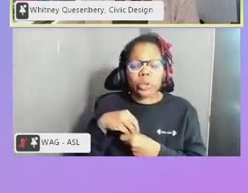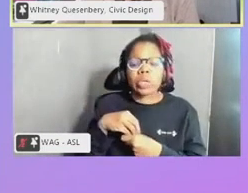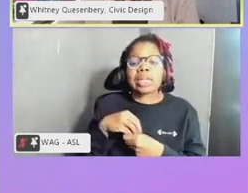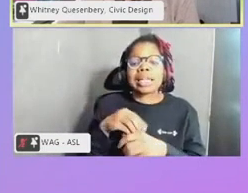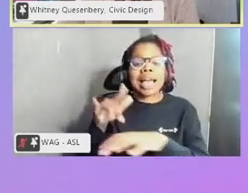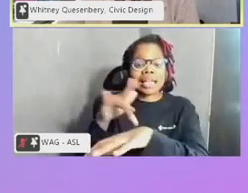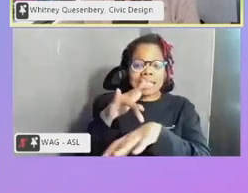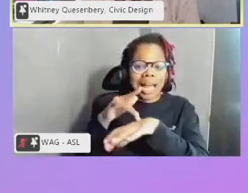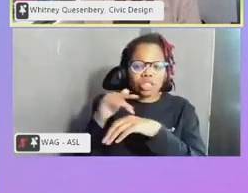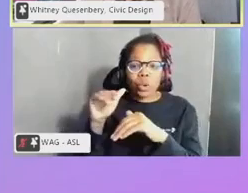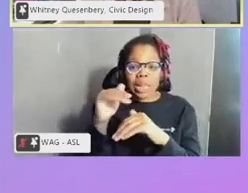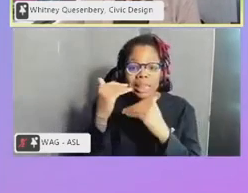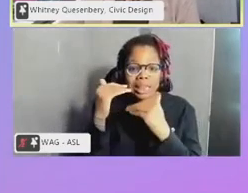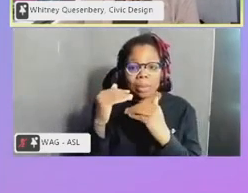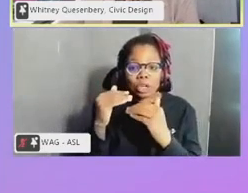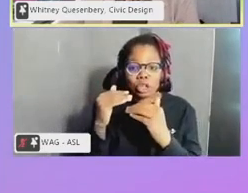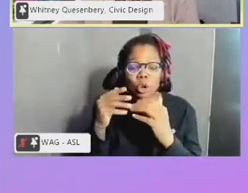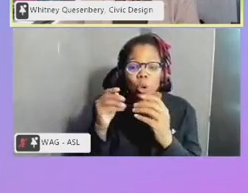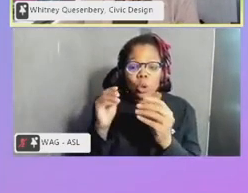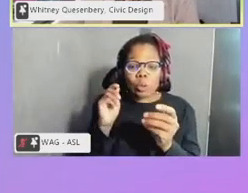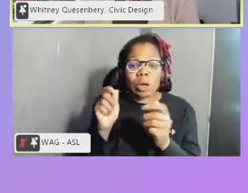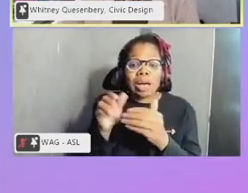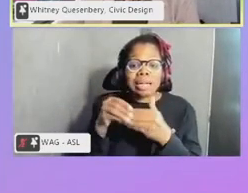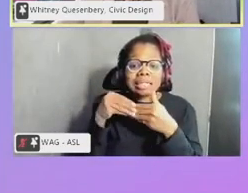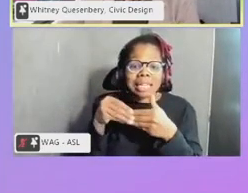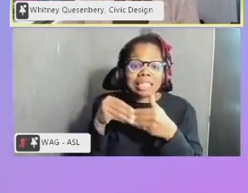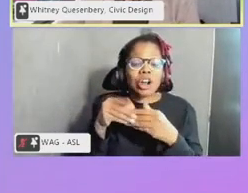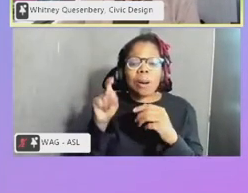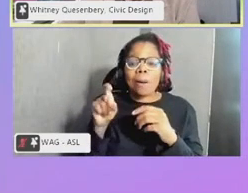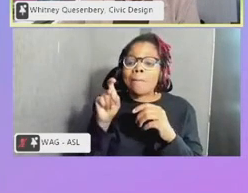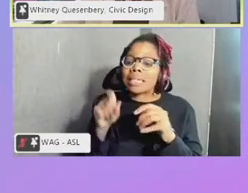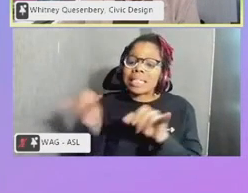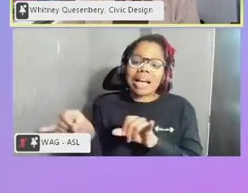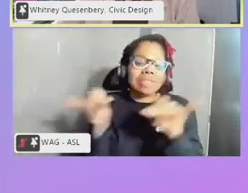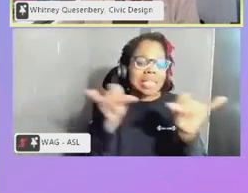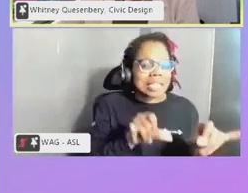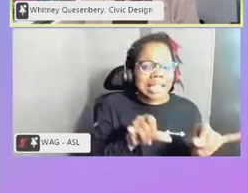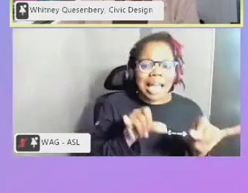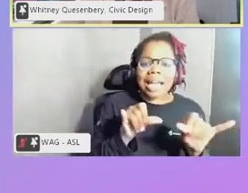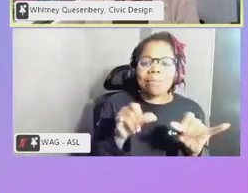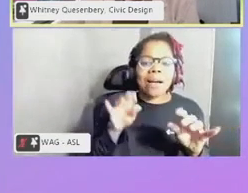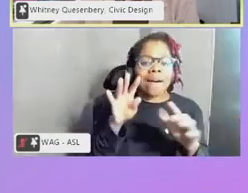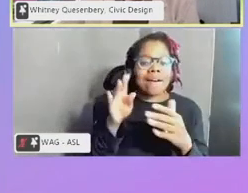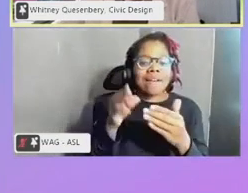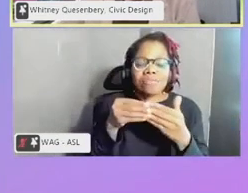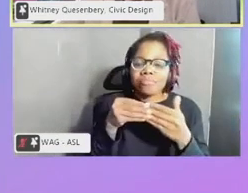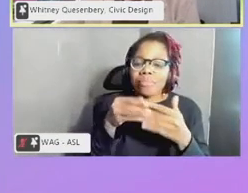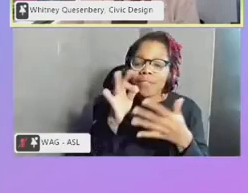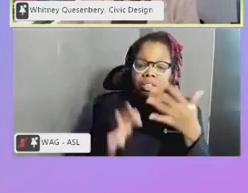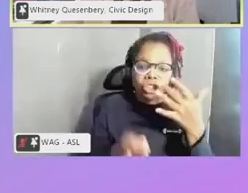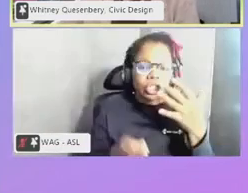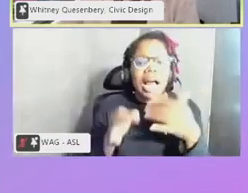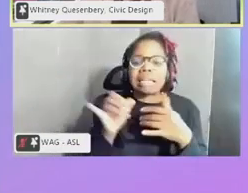to adjust the visual and including all interaction modes, including tactile and limited dexterity, must have